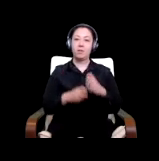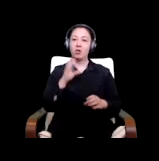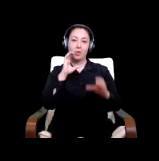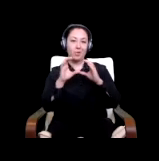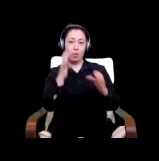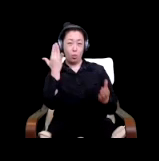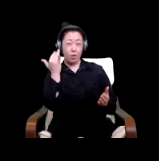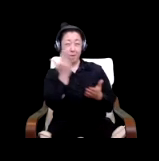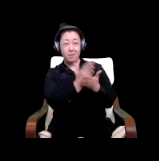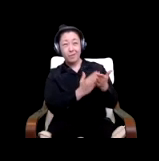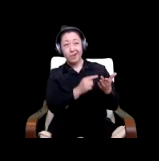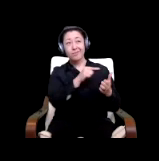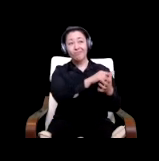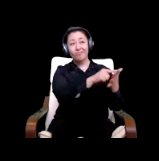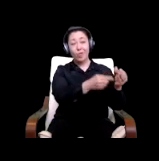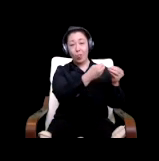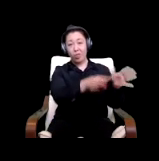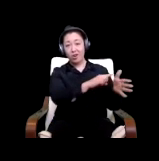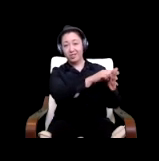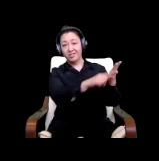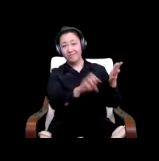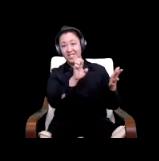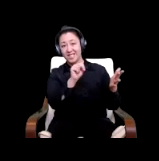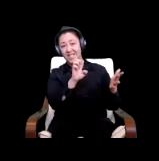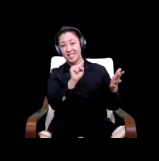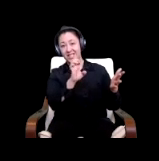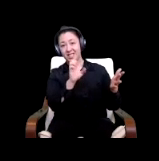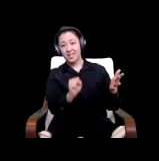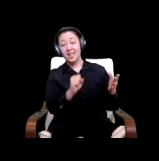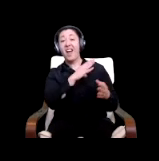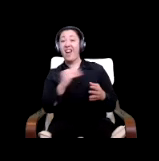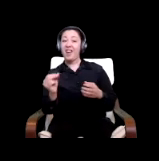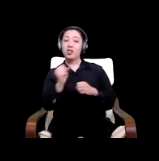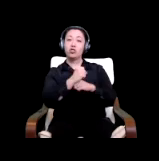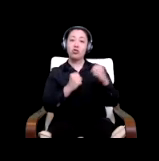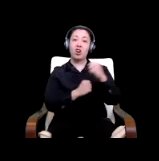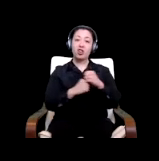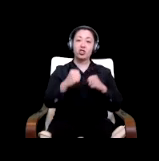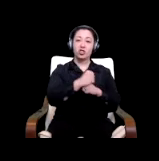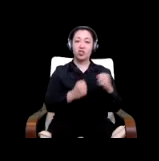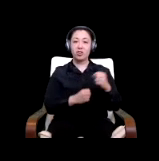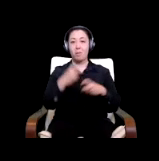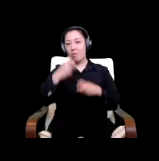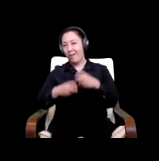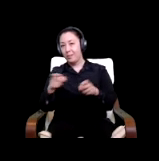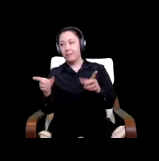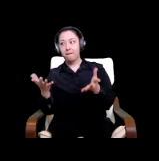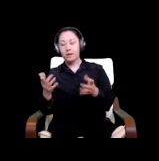and also because of the structural anomalies. The cleft lip and palate which are common